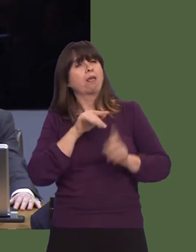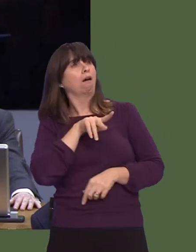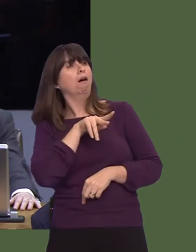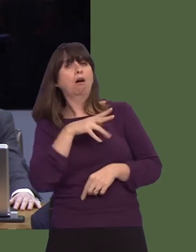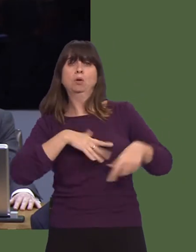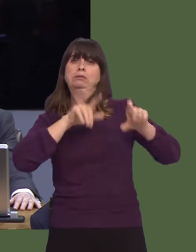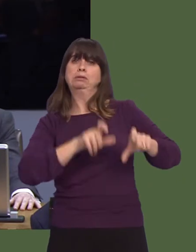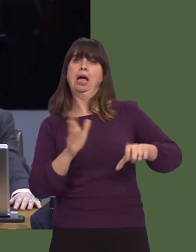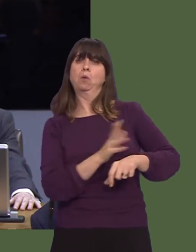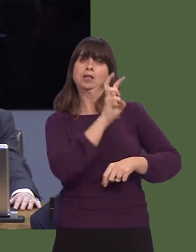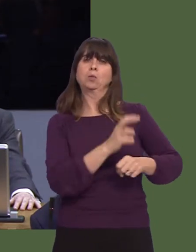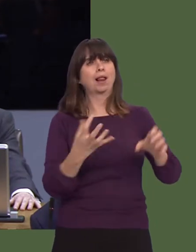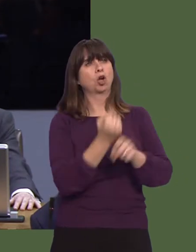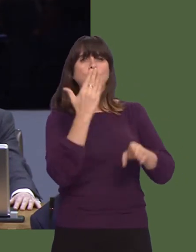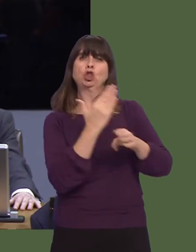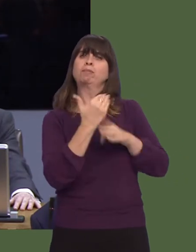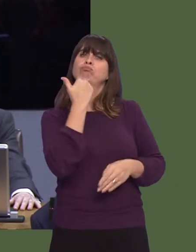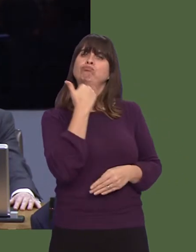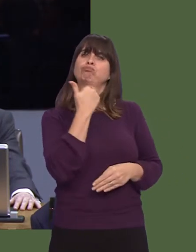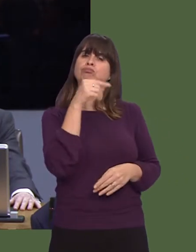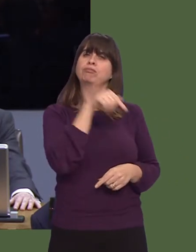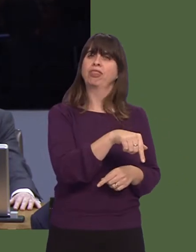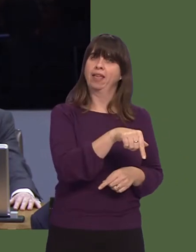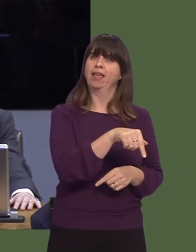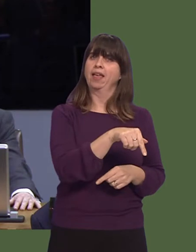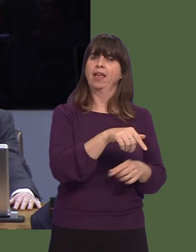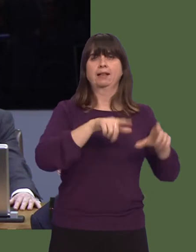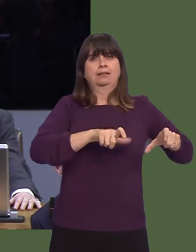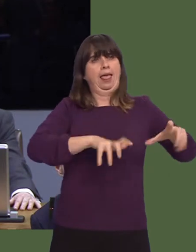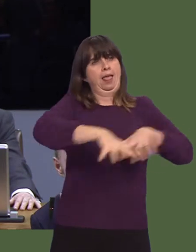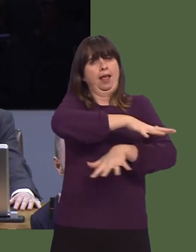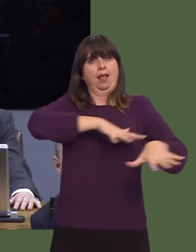aros yn ein cymunedau Cymraeg yn ogystal. Dydd Mercher yw'r cyfle olaf yn realistig,